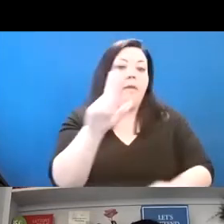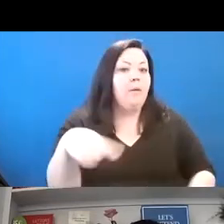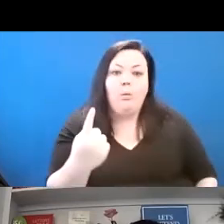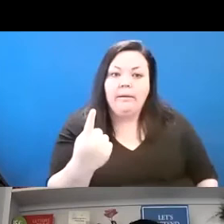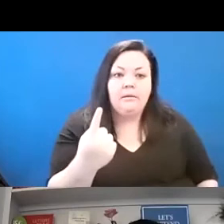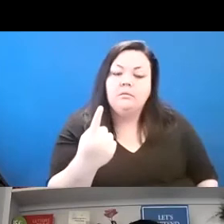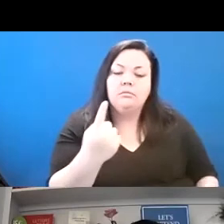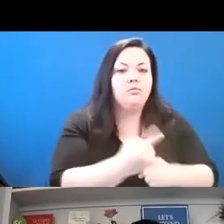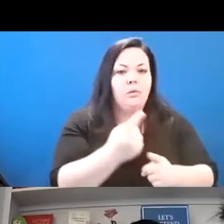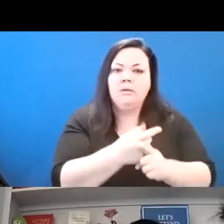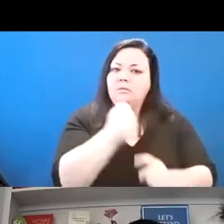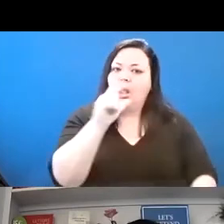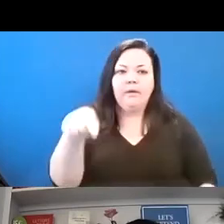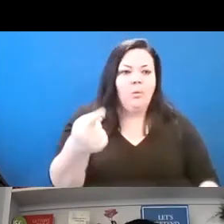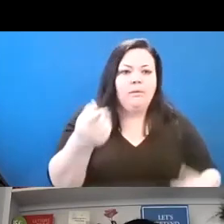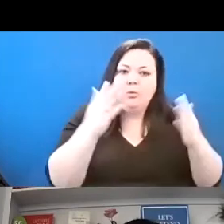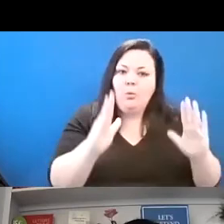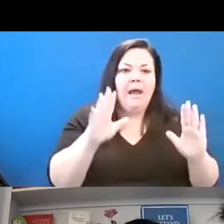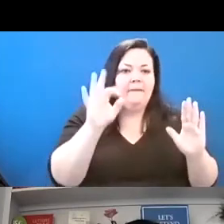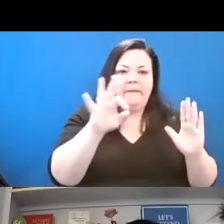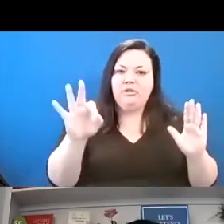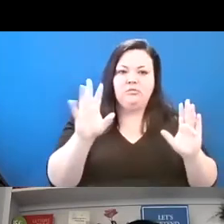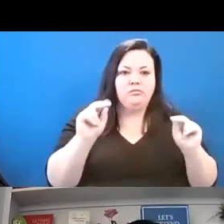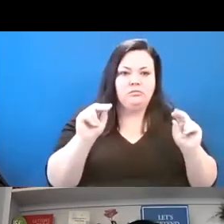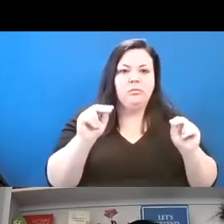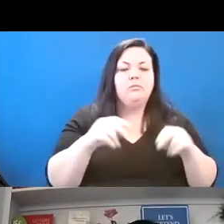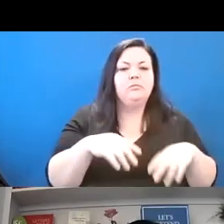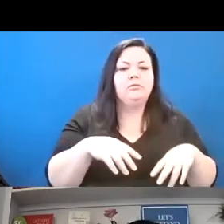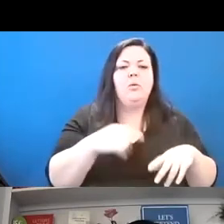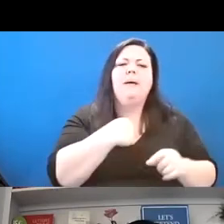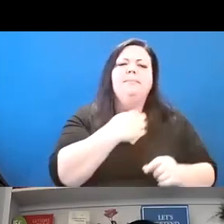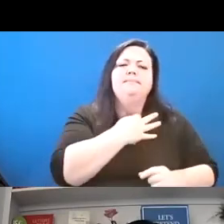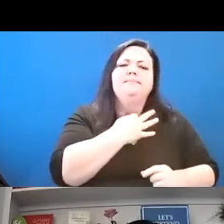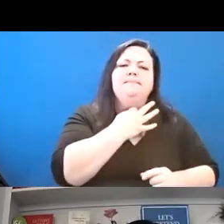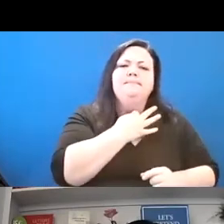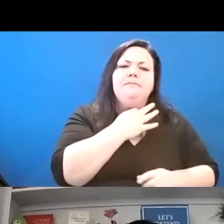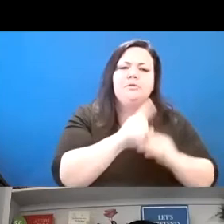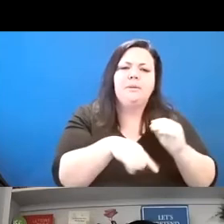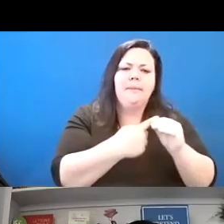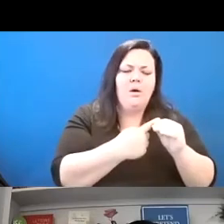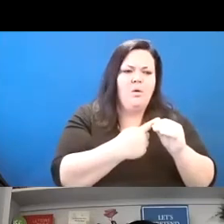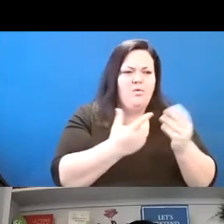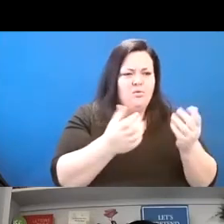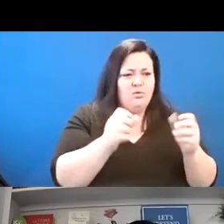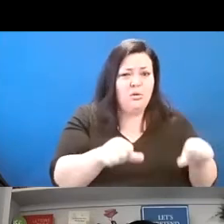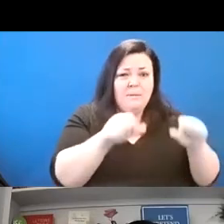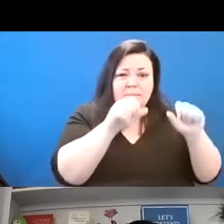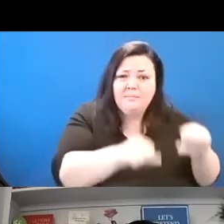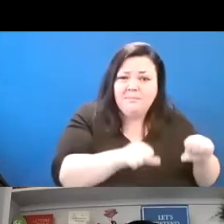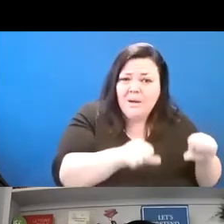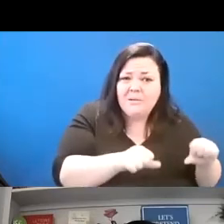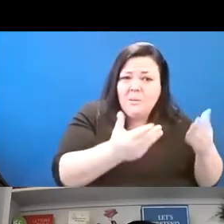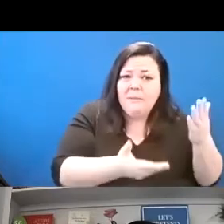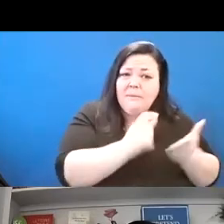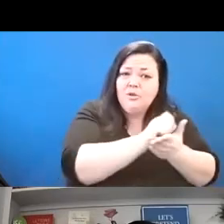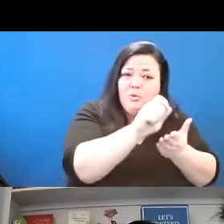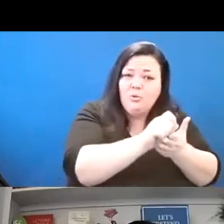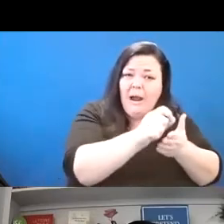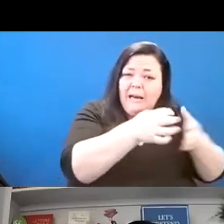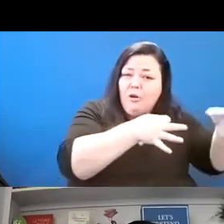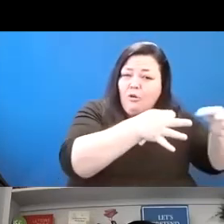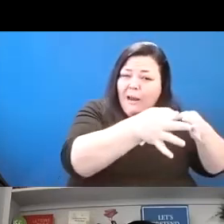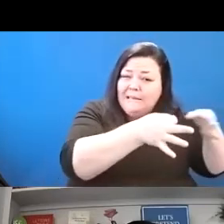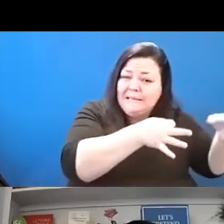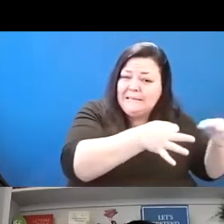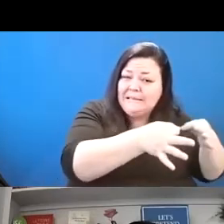not the only way to fanfic so i i'm curious about is it possible to write accrastic existic